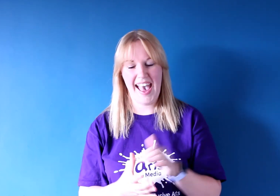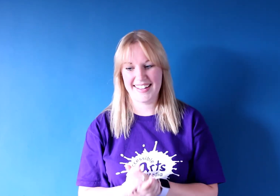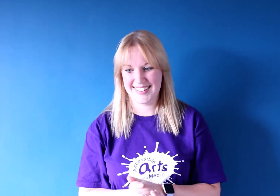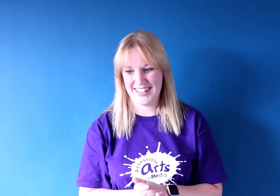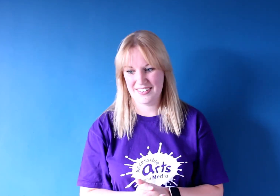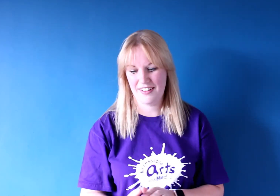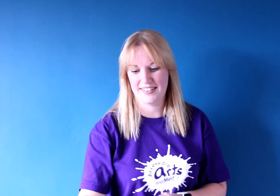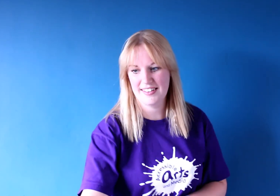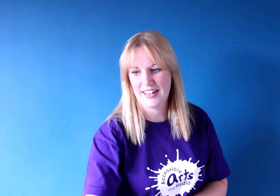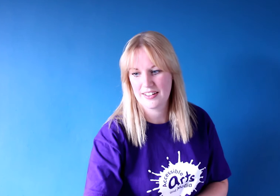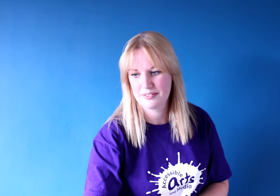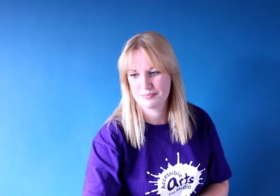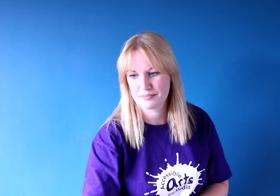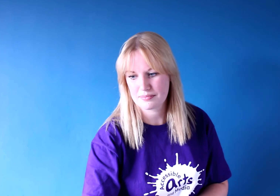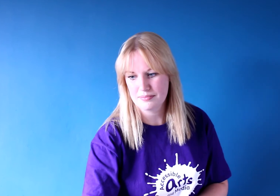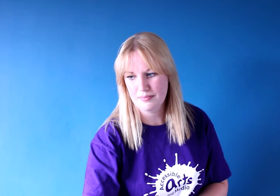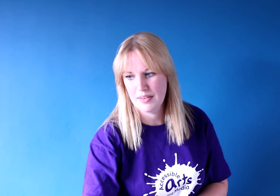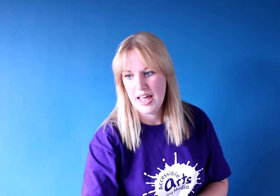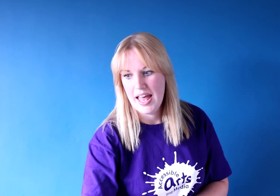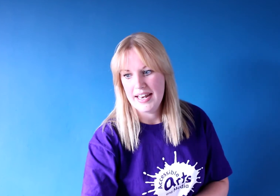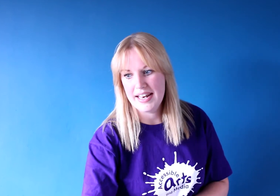Excellent. Fantastic.